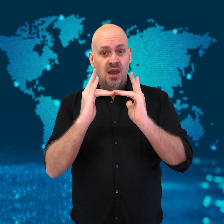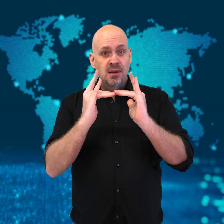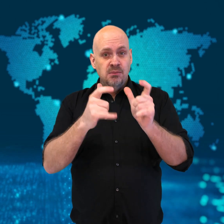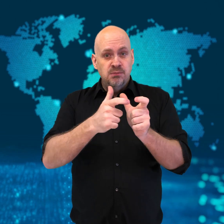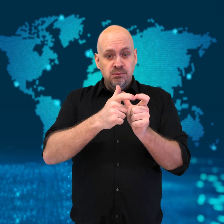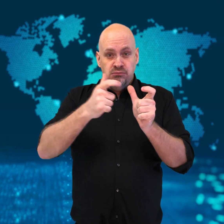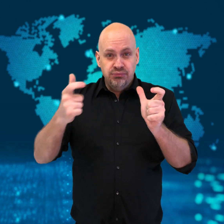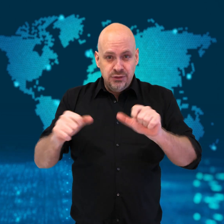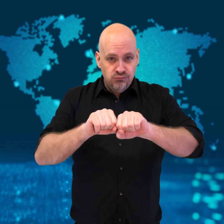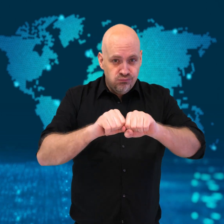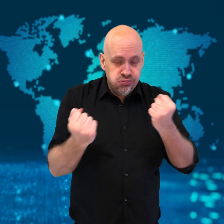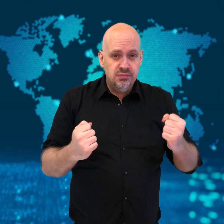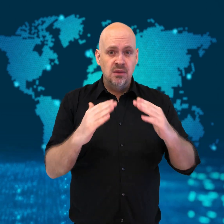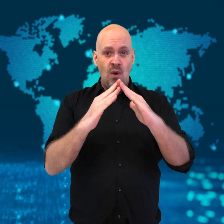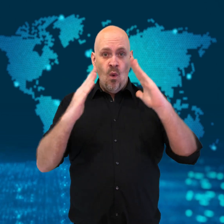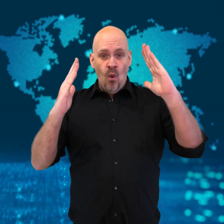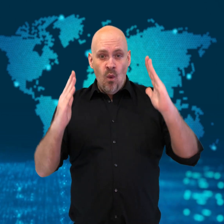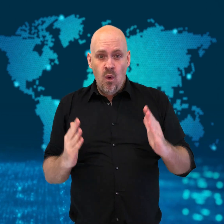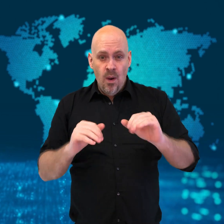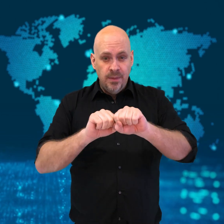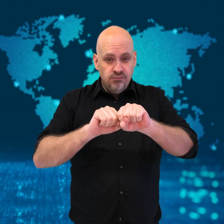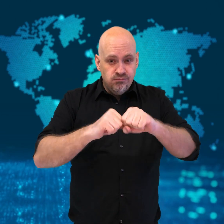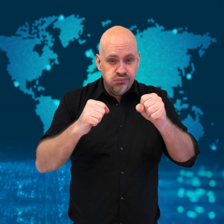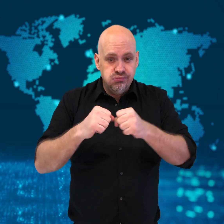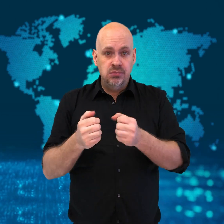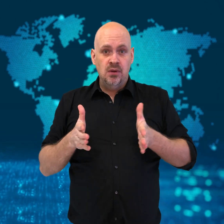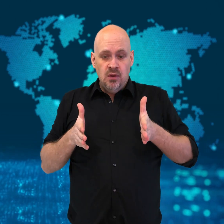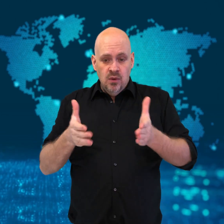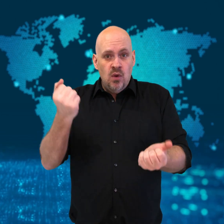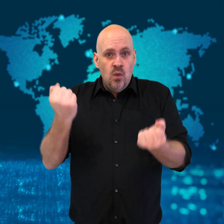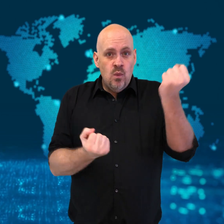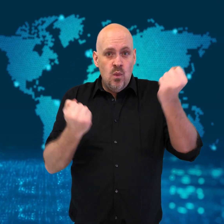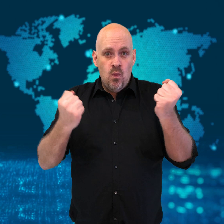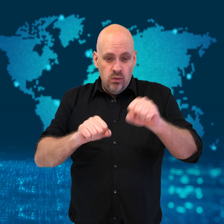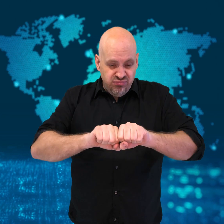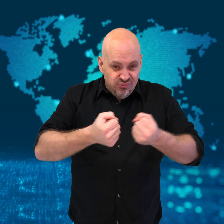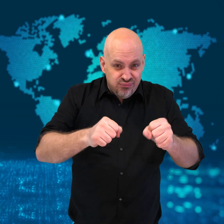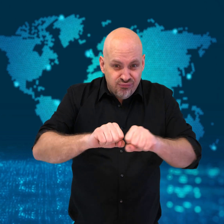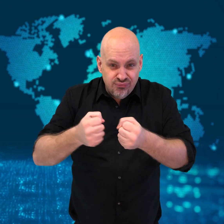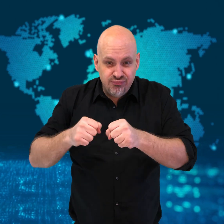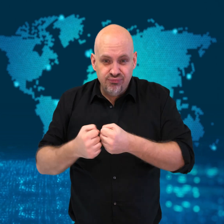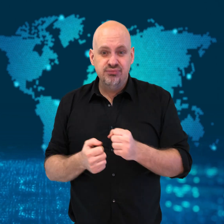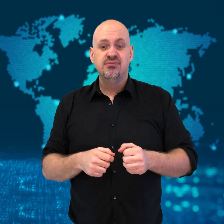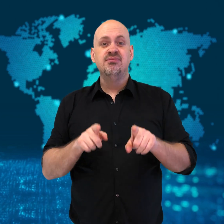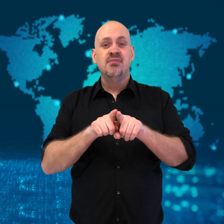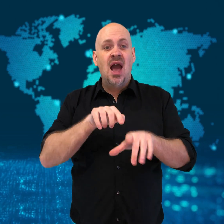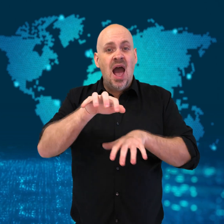roads, homes, and animals.